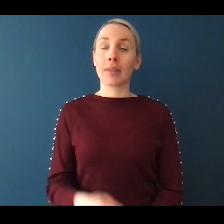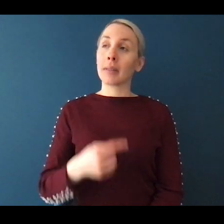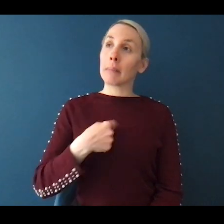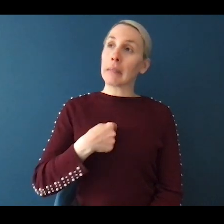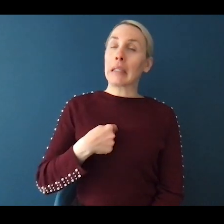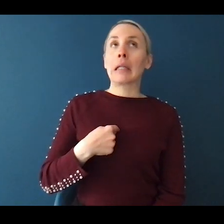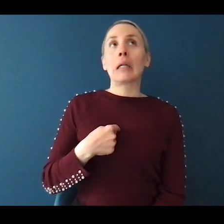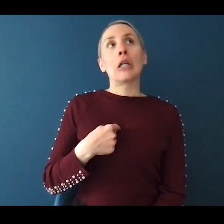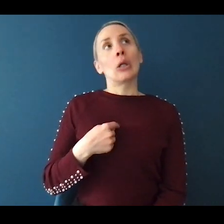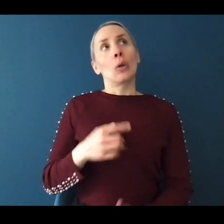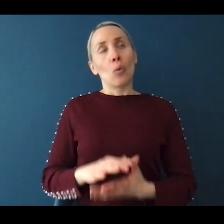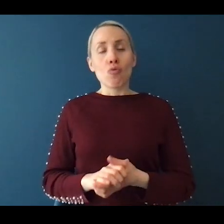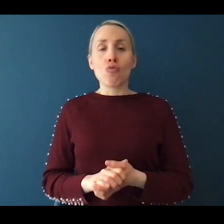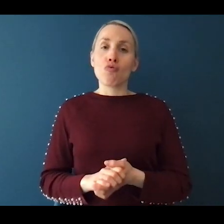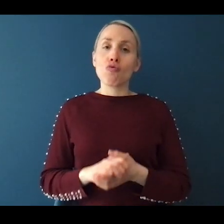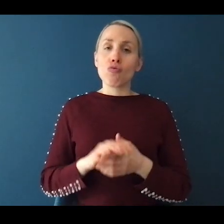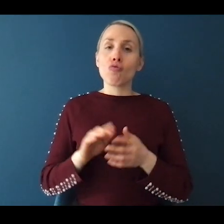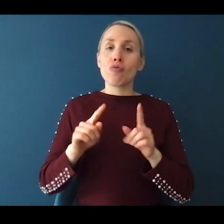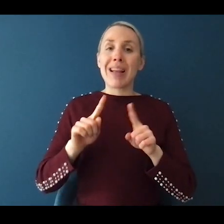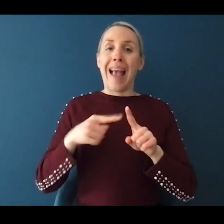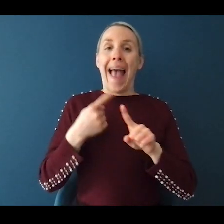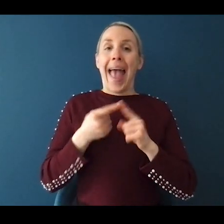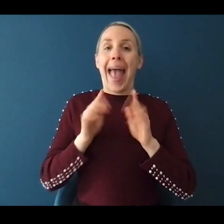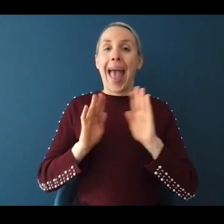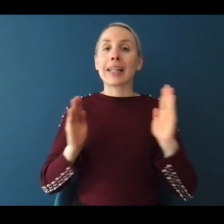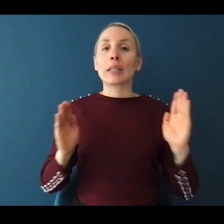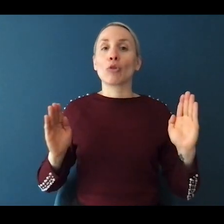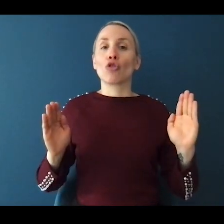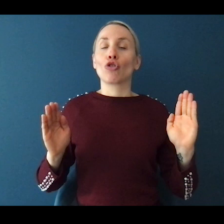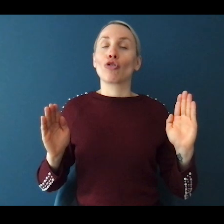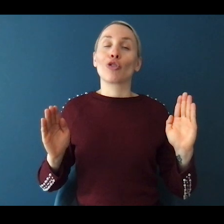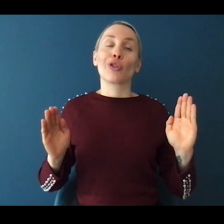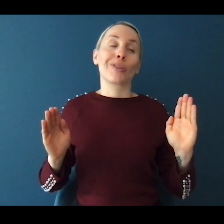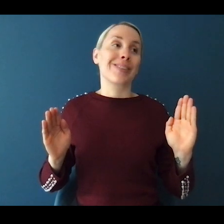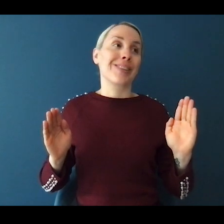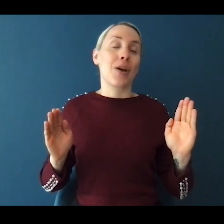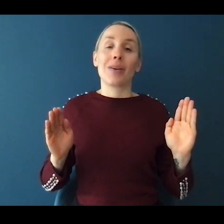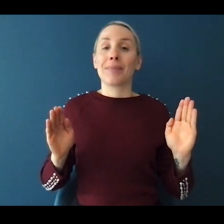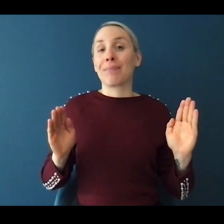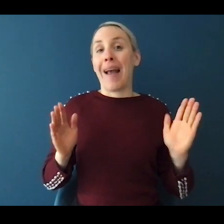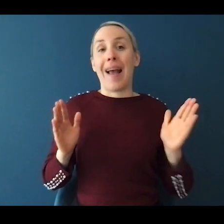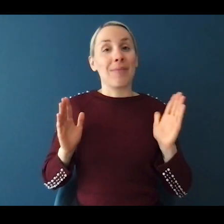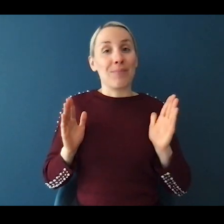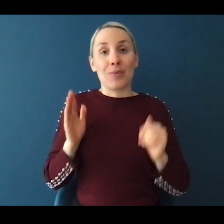exciting to have the opportunity to not have to worry about the money and to have the opportunity